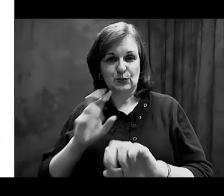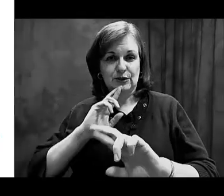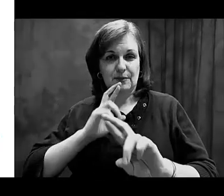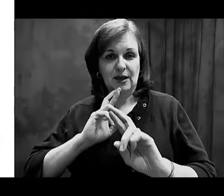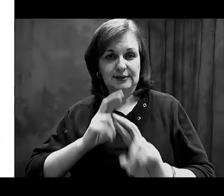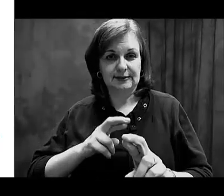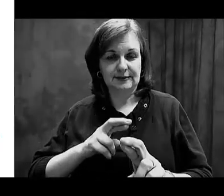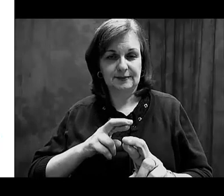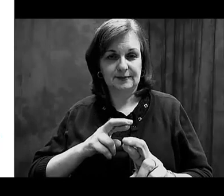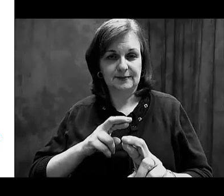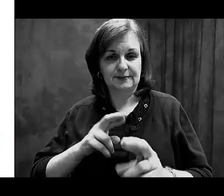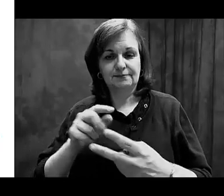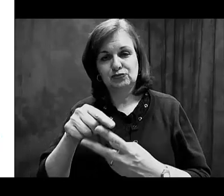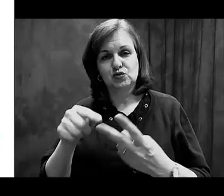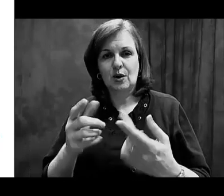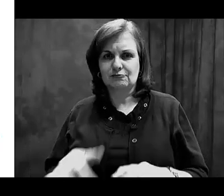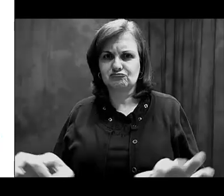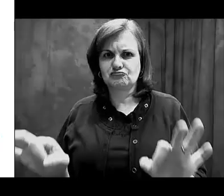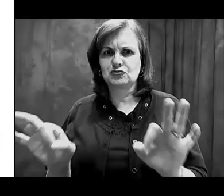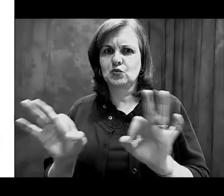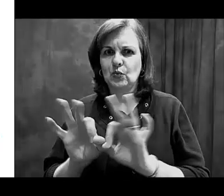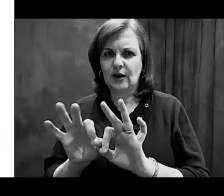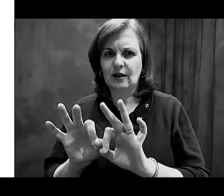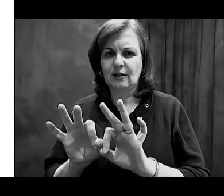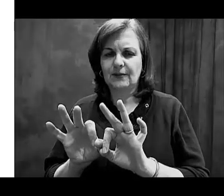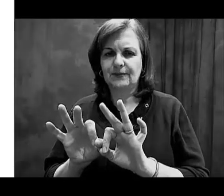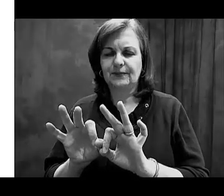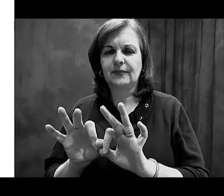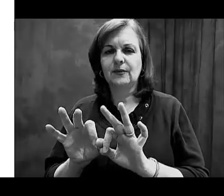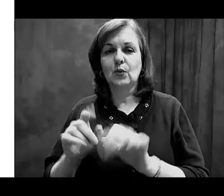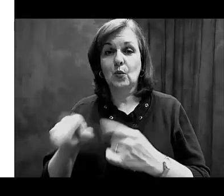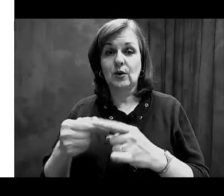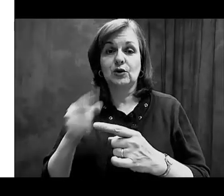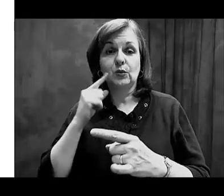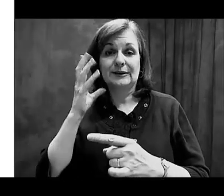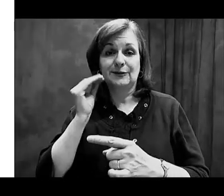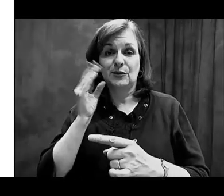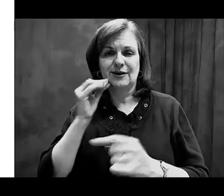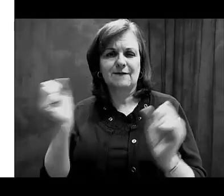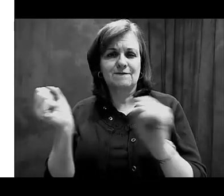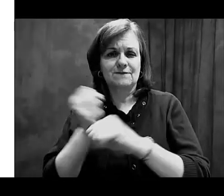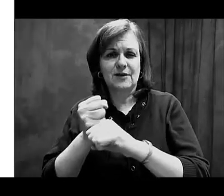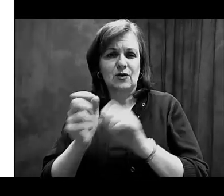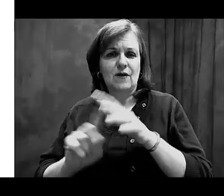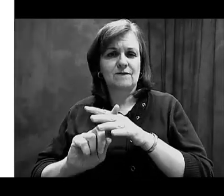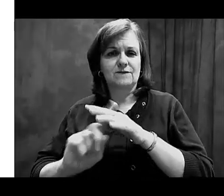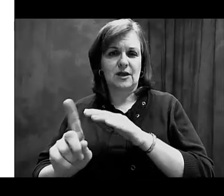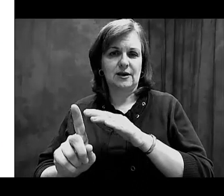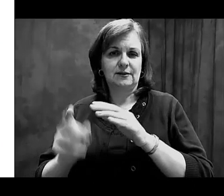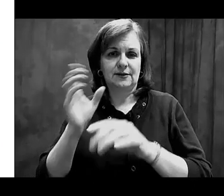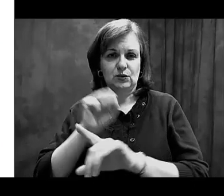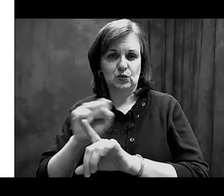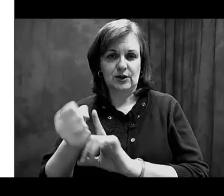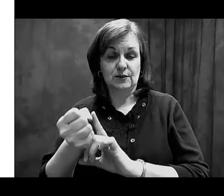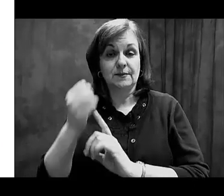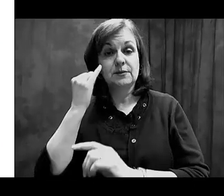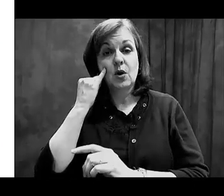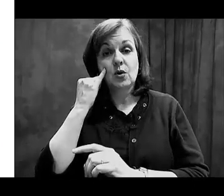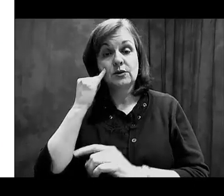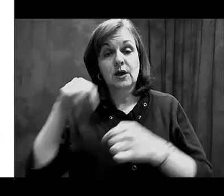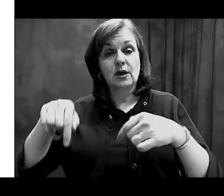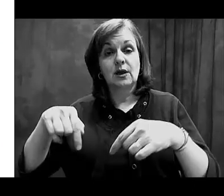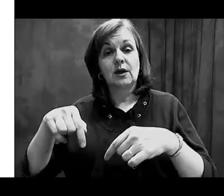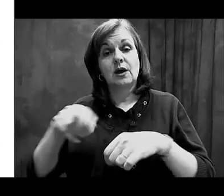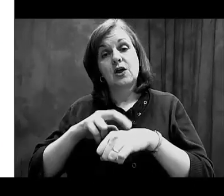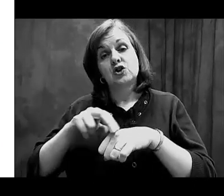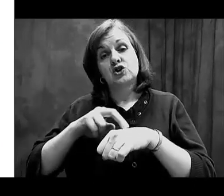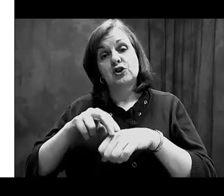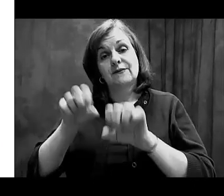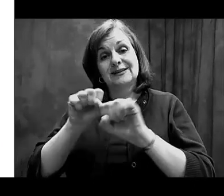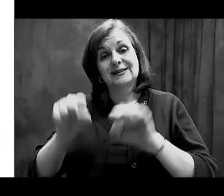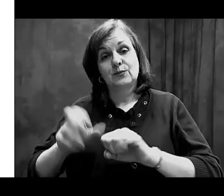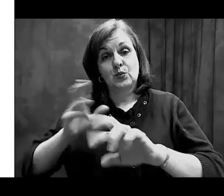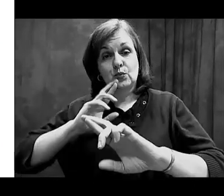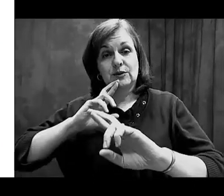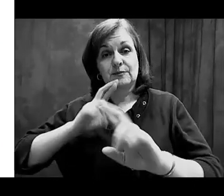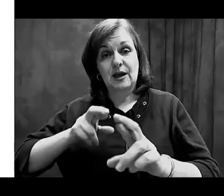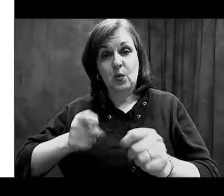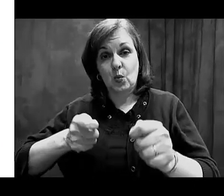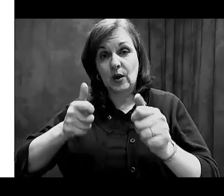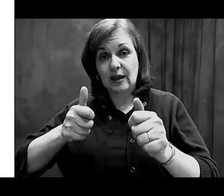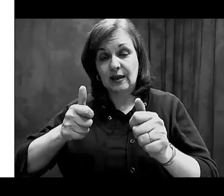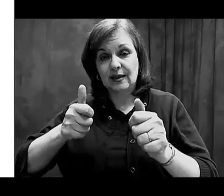they are critical for your fight or flight reflexes -- so if your nervous system is going to respond